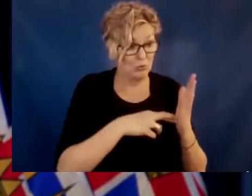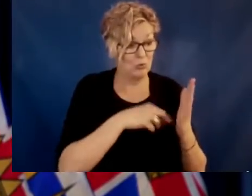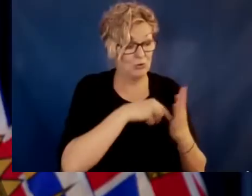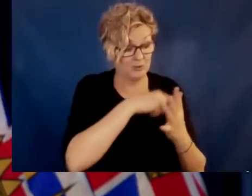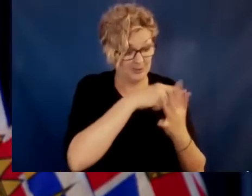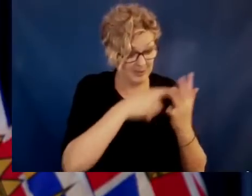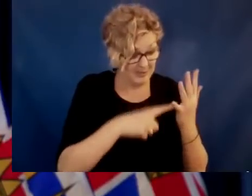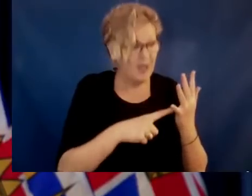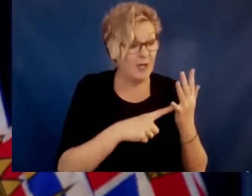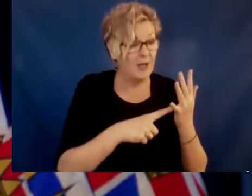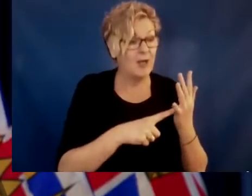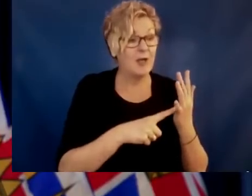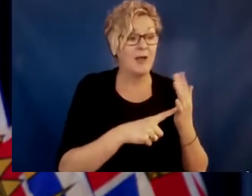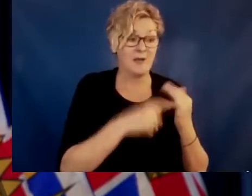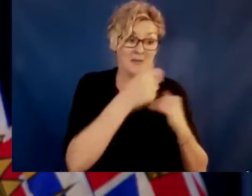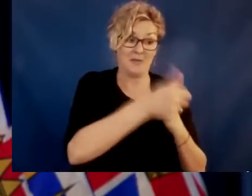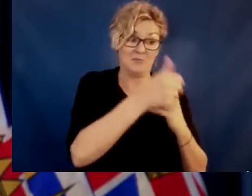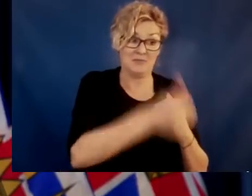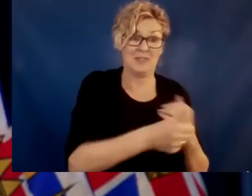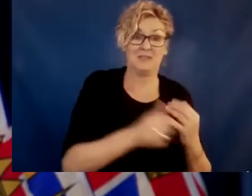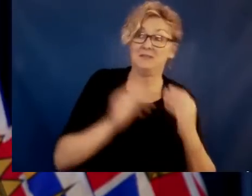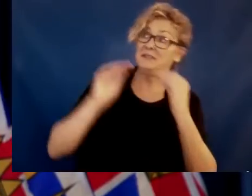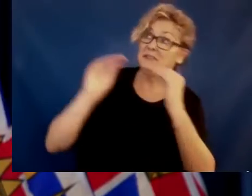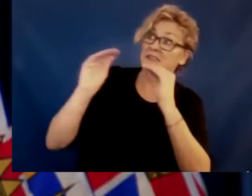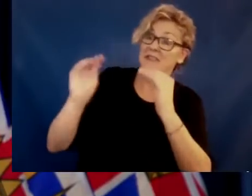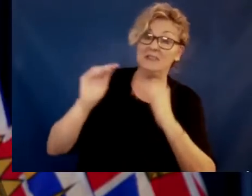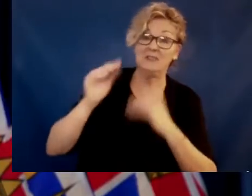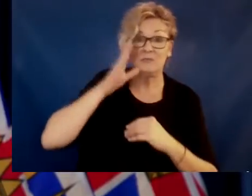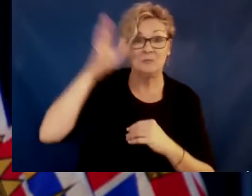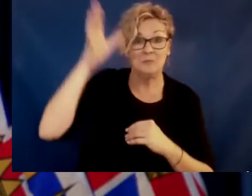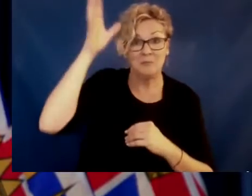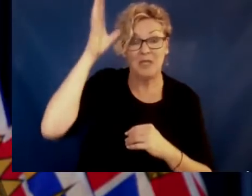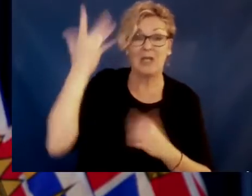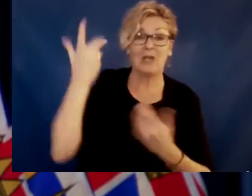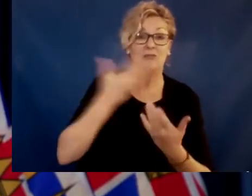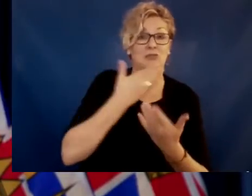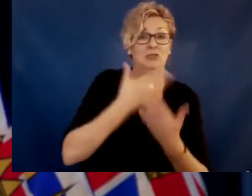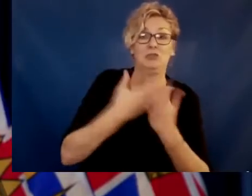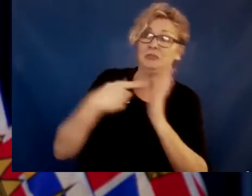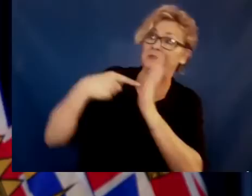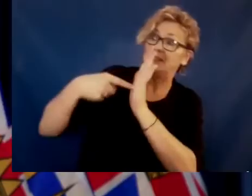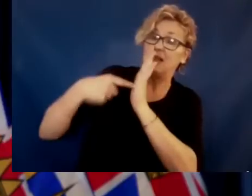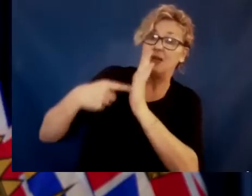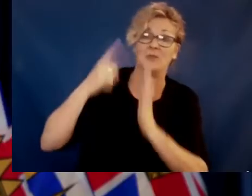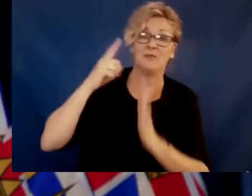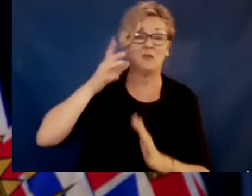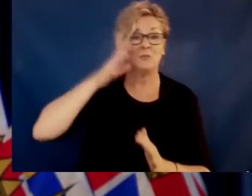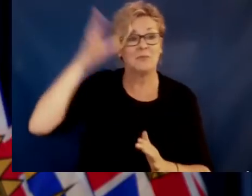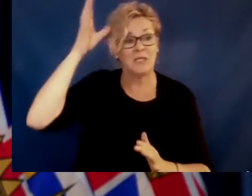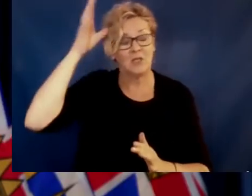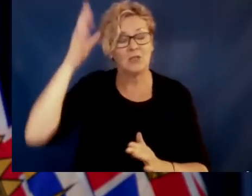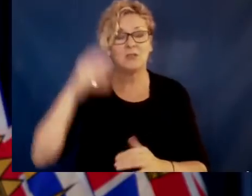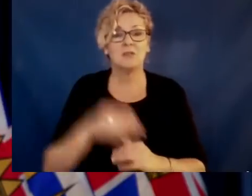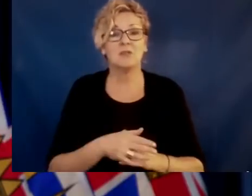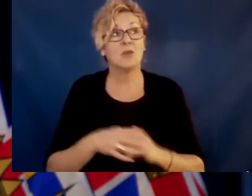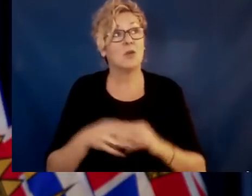occasionally when people, usually as part of a family cluster or somebody's exposed at work, somebody comes into a school, but we're